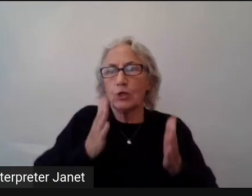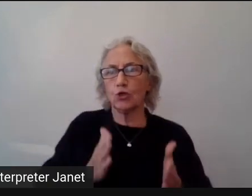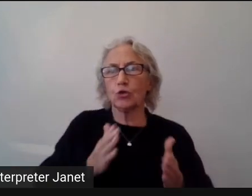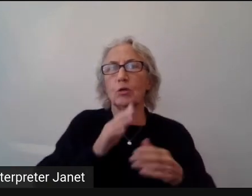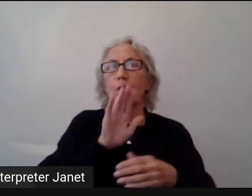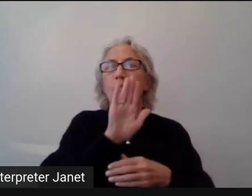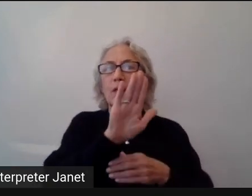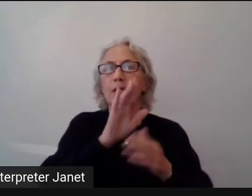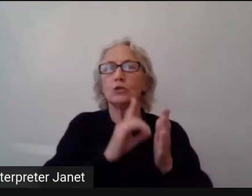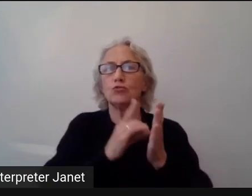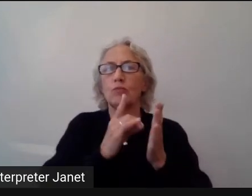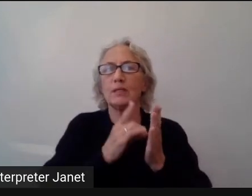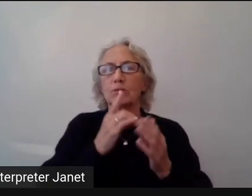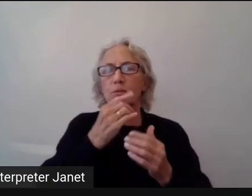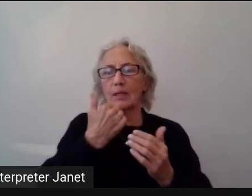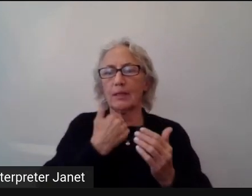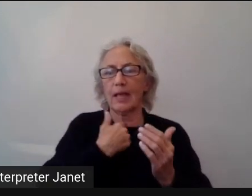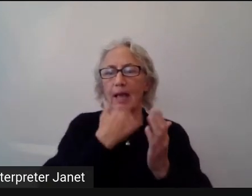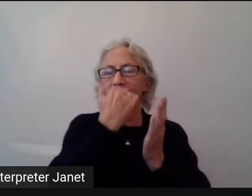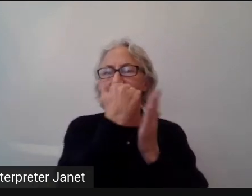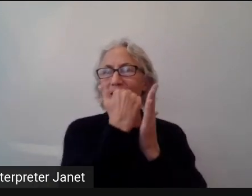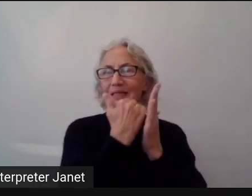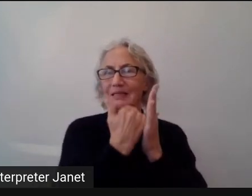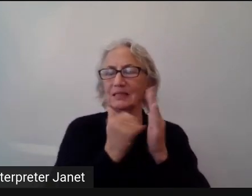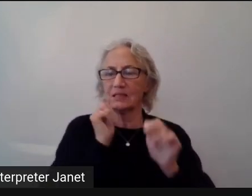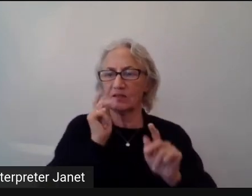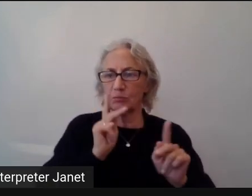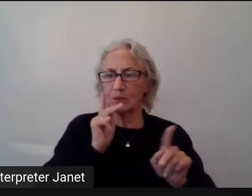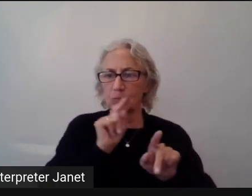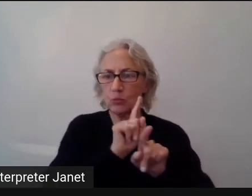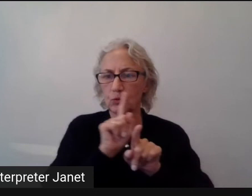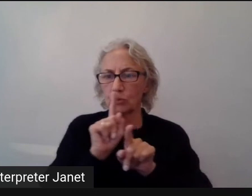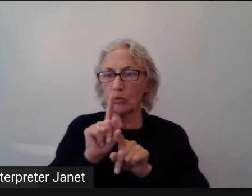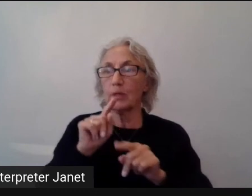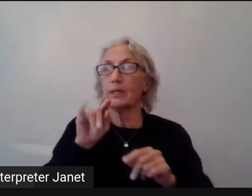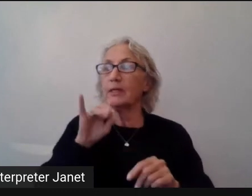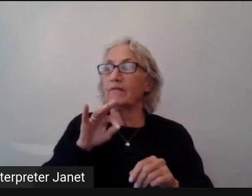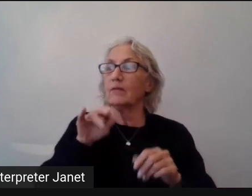Also, if you just want to help or start contributing